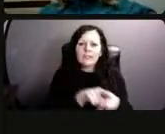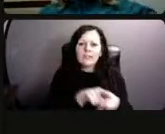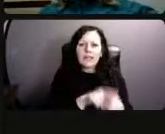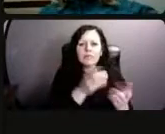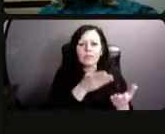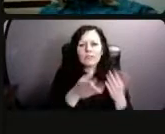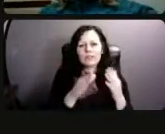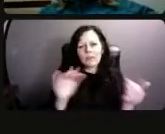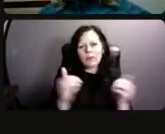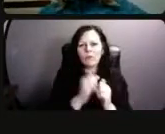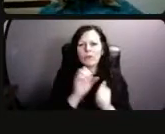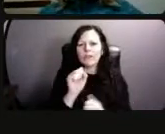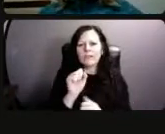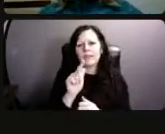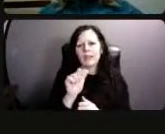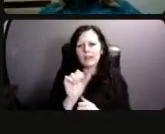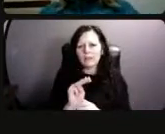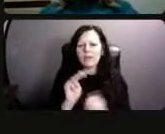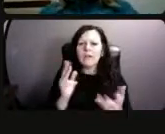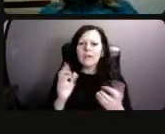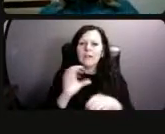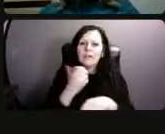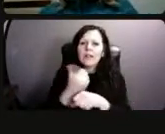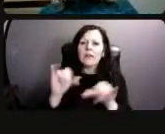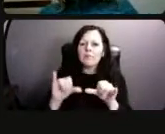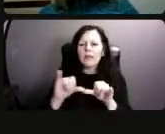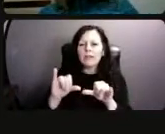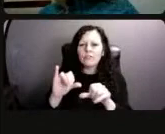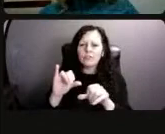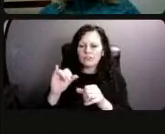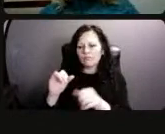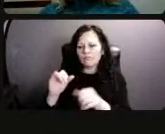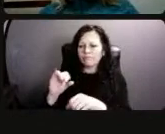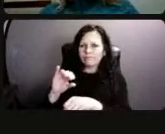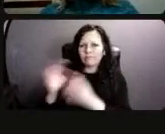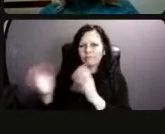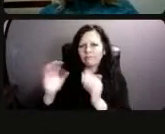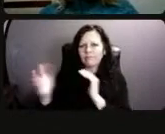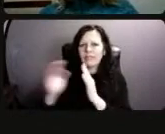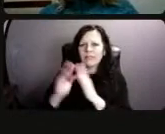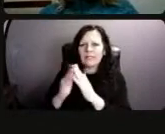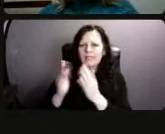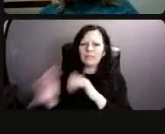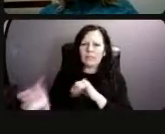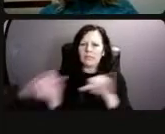THEY'RE ALL SIMILARLY SIZED AND THEY PROVIDE ALMOST IDENTICAL